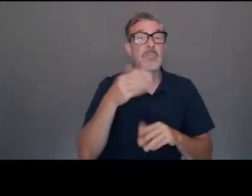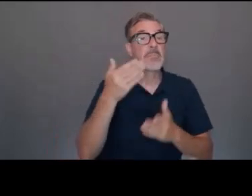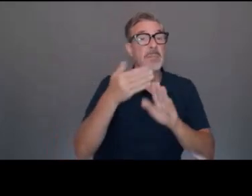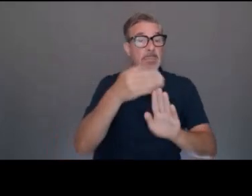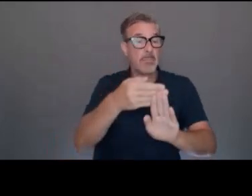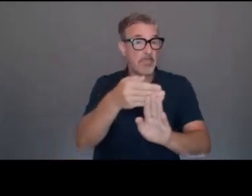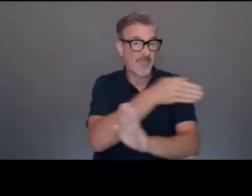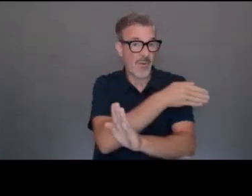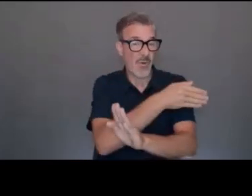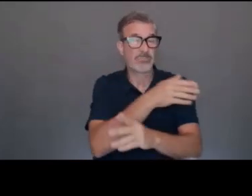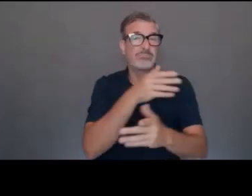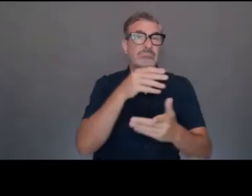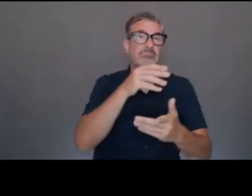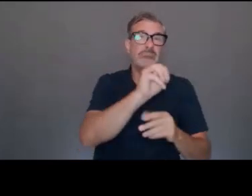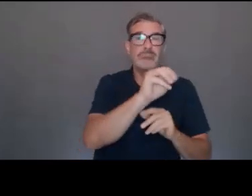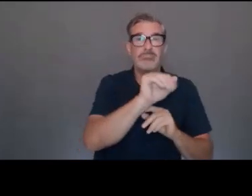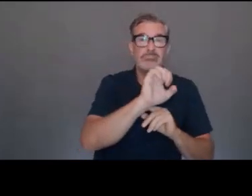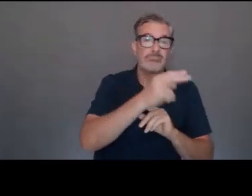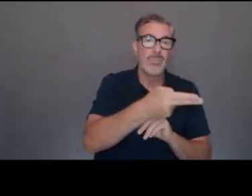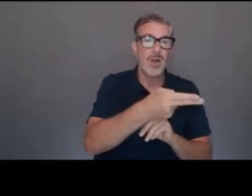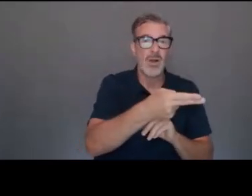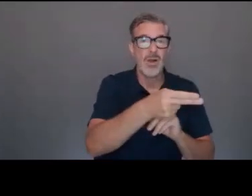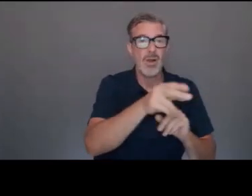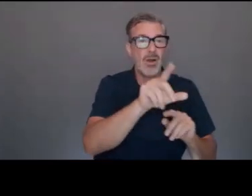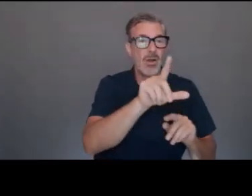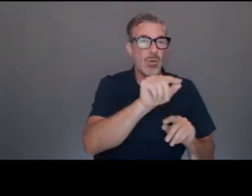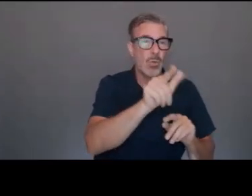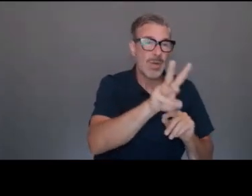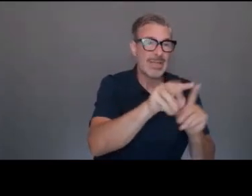March 26th and October 22nd of 2025.